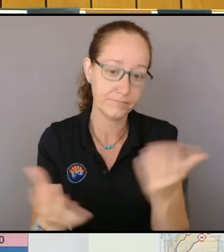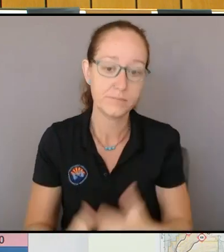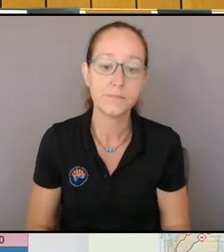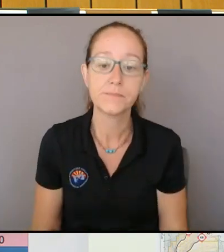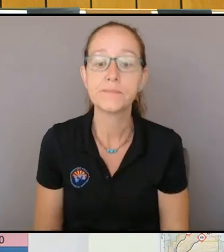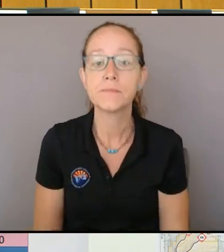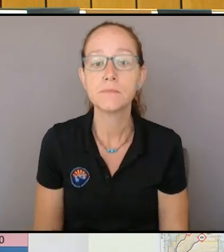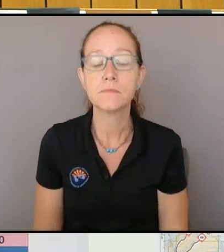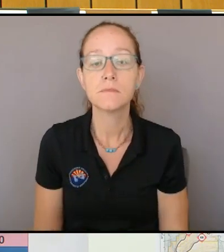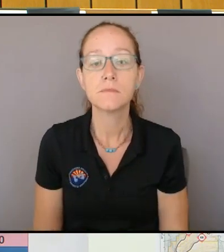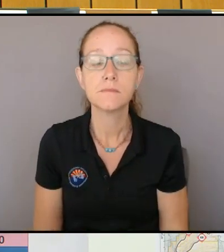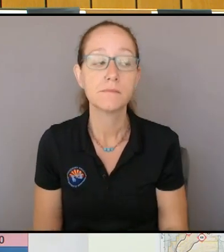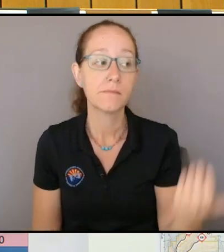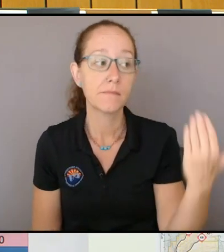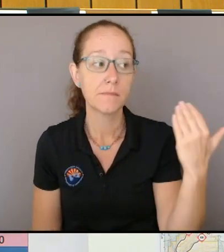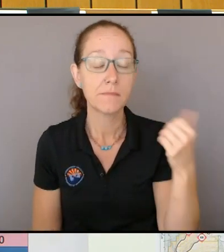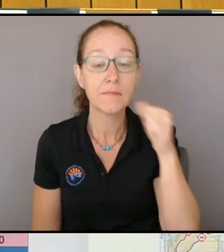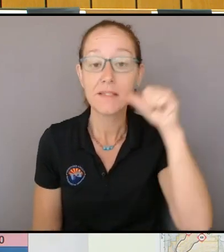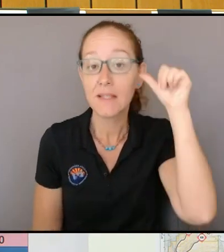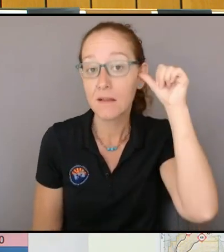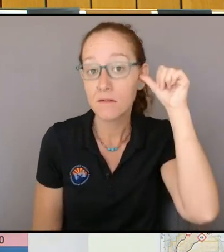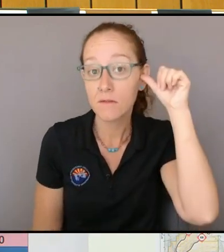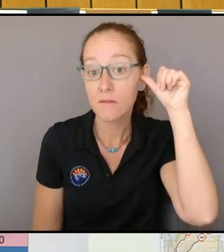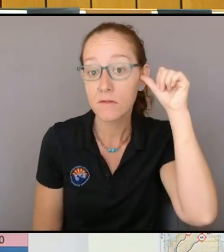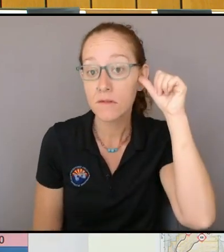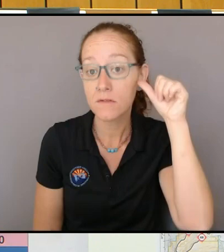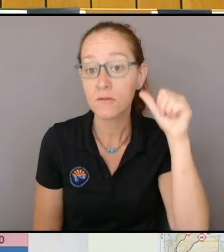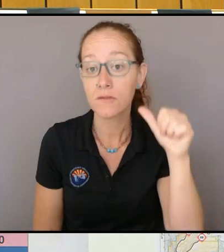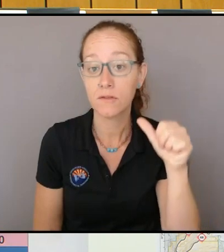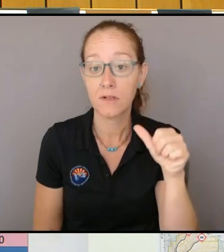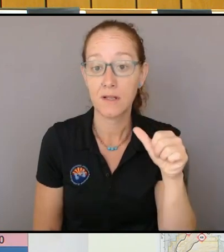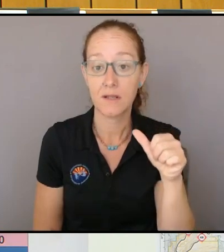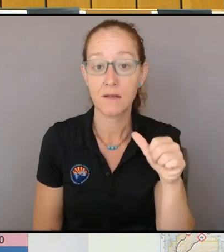yesterday on the 209-- on the document we